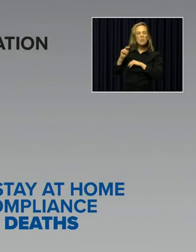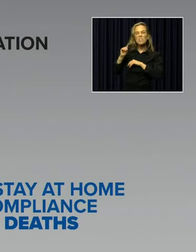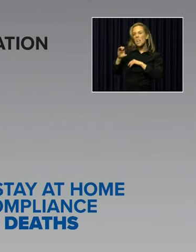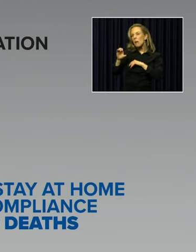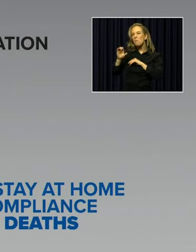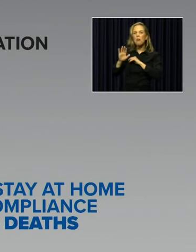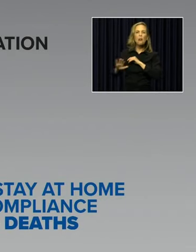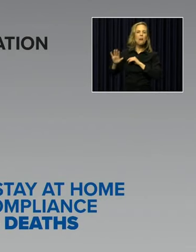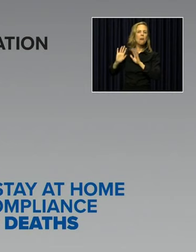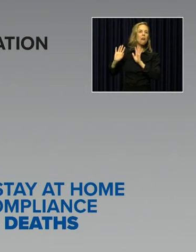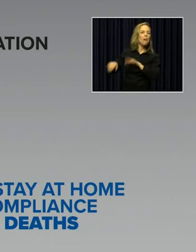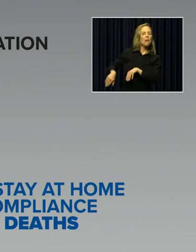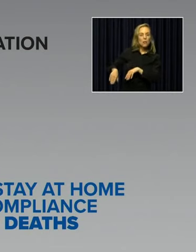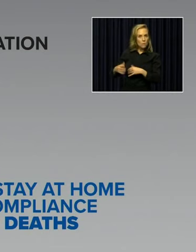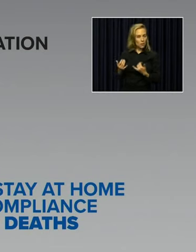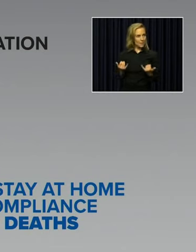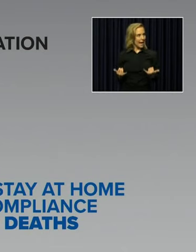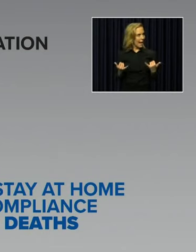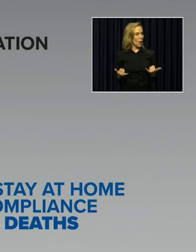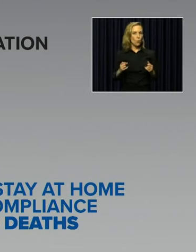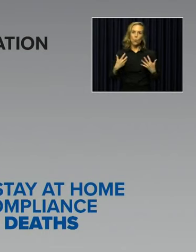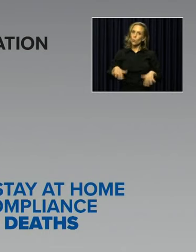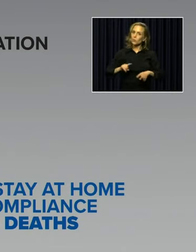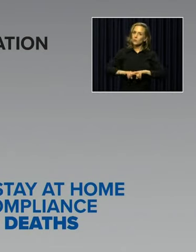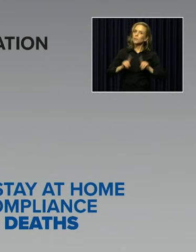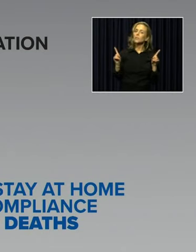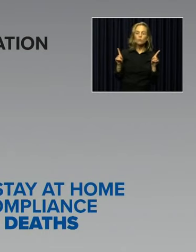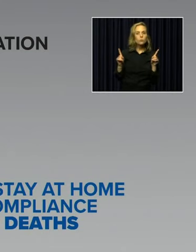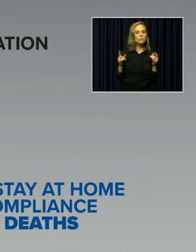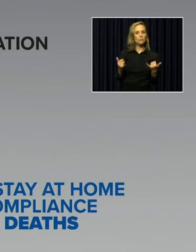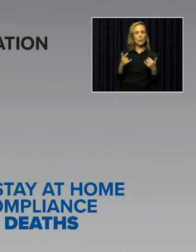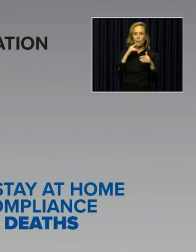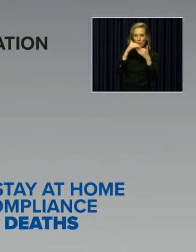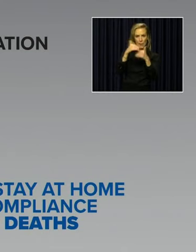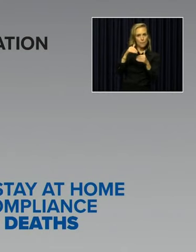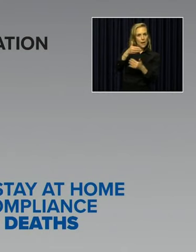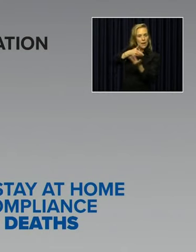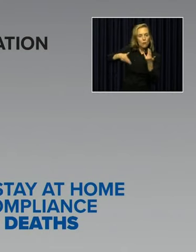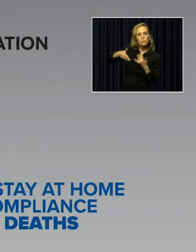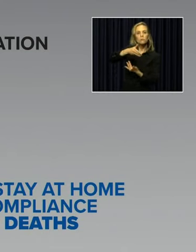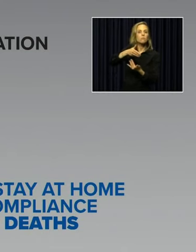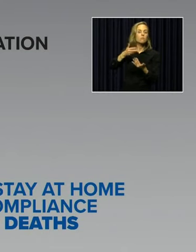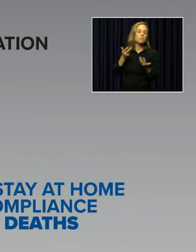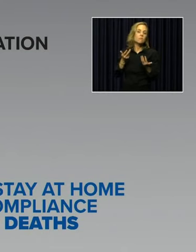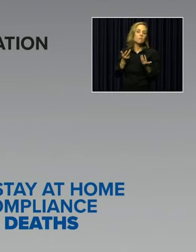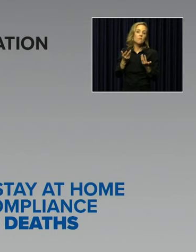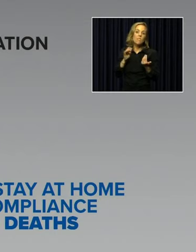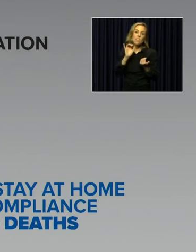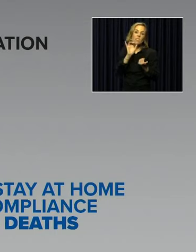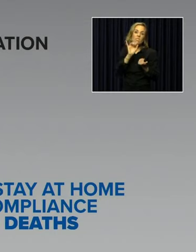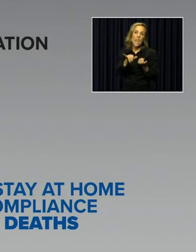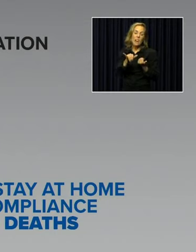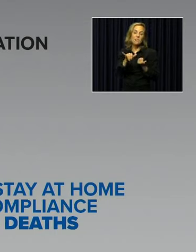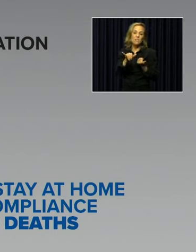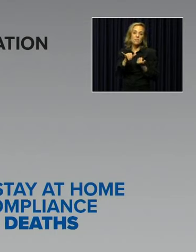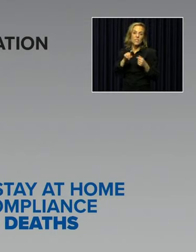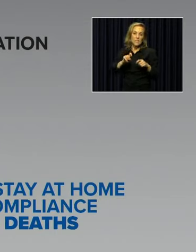OF THE FLU, ESPECIALLY SINCE